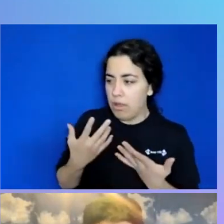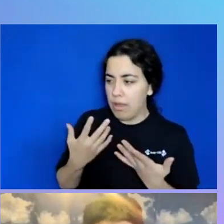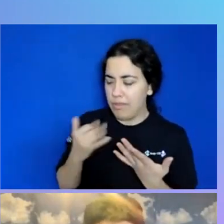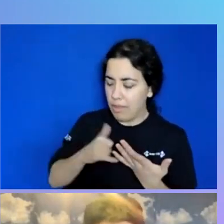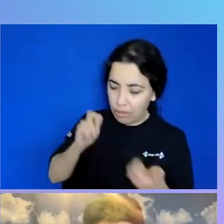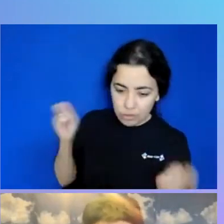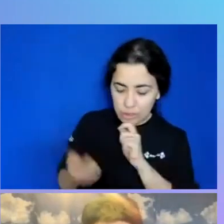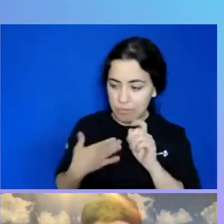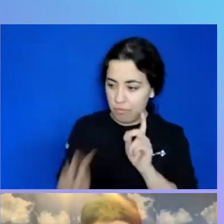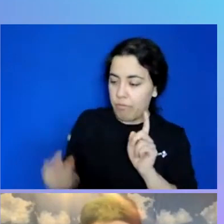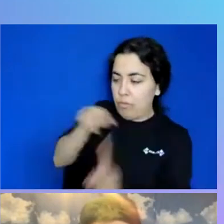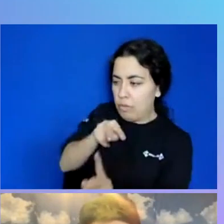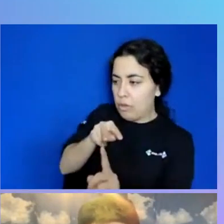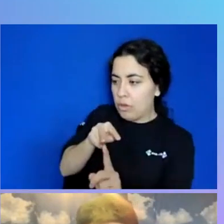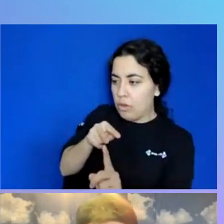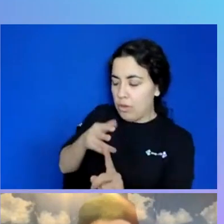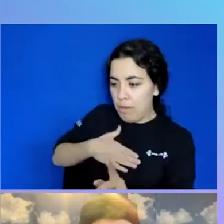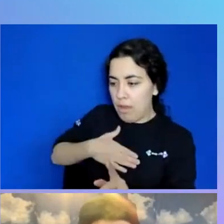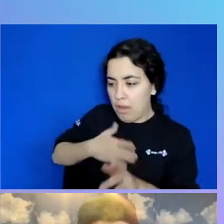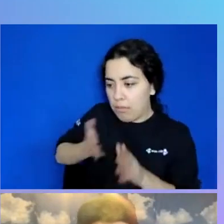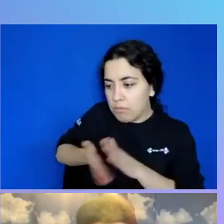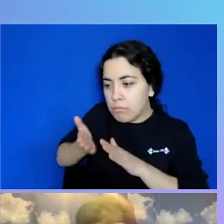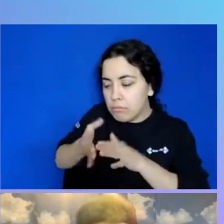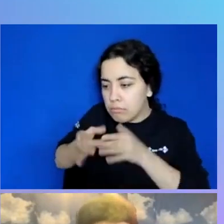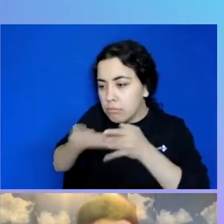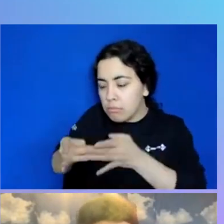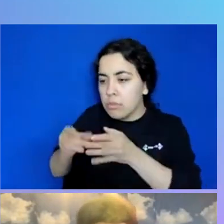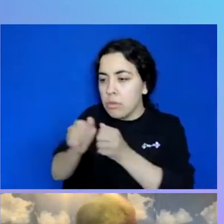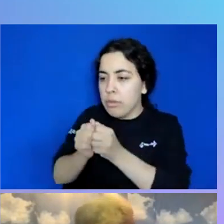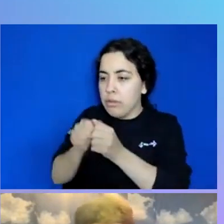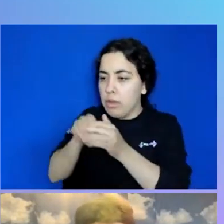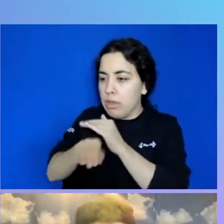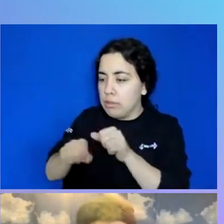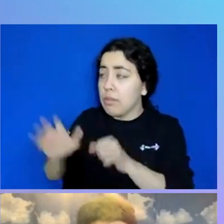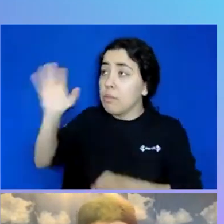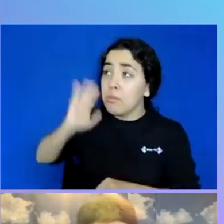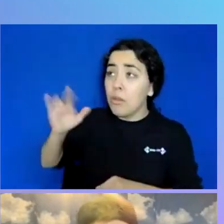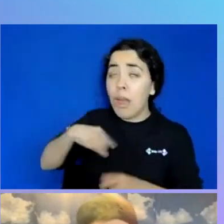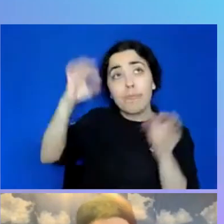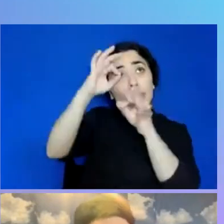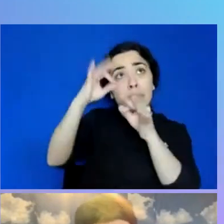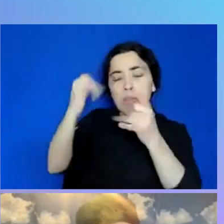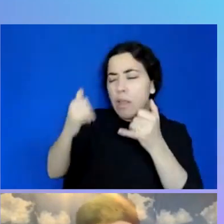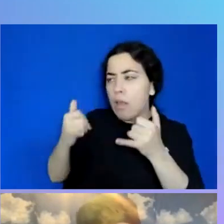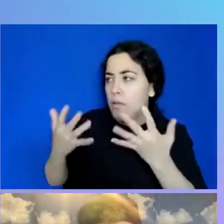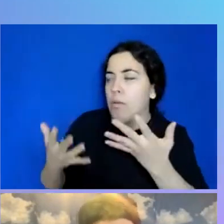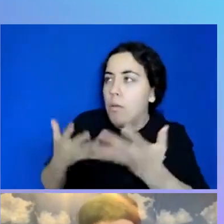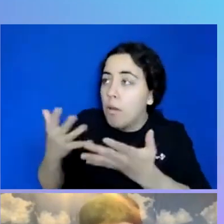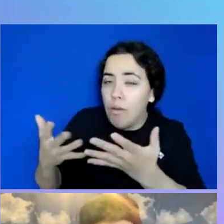accessibility. Uh, it wasn't something I was as aware of before, but now it's something